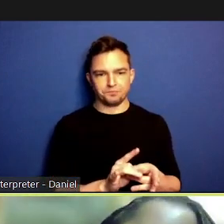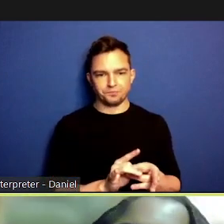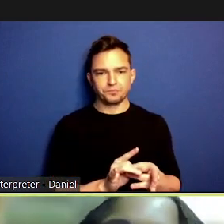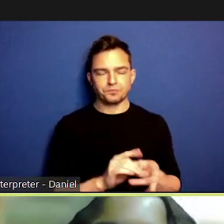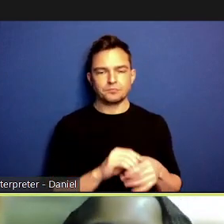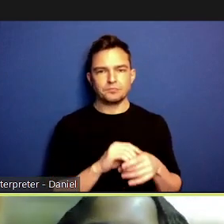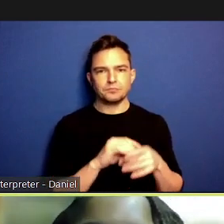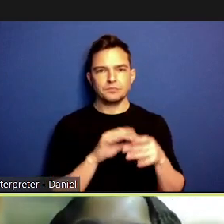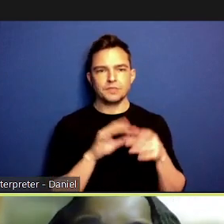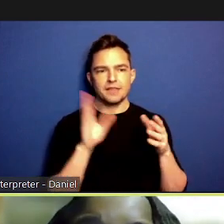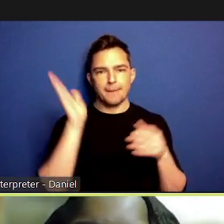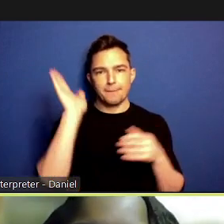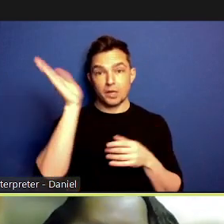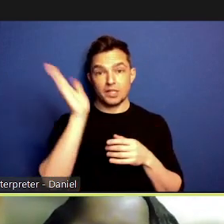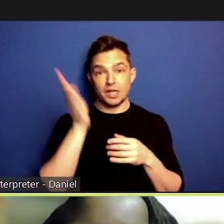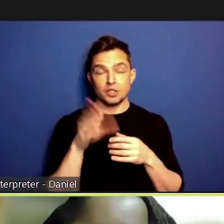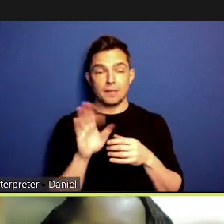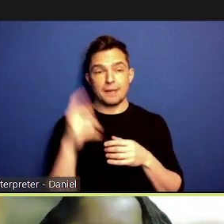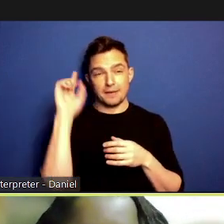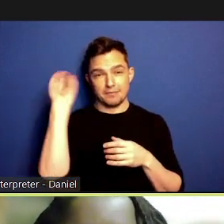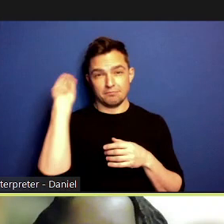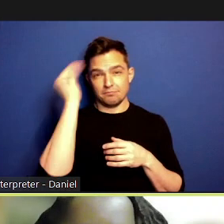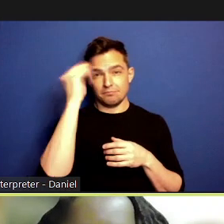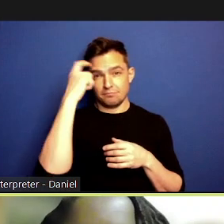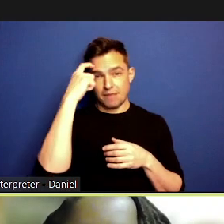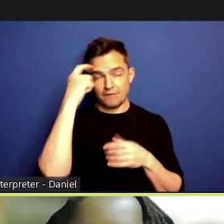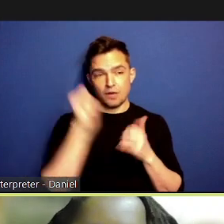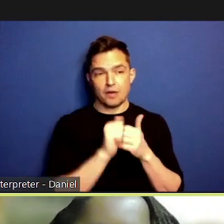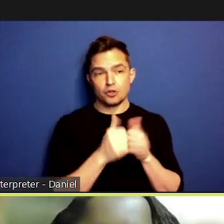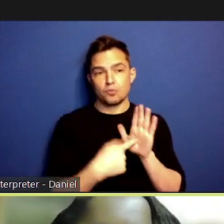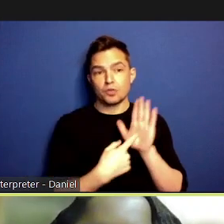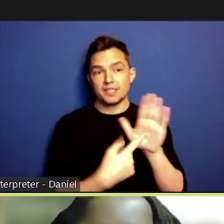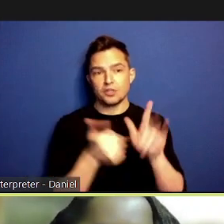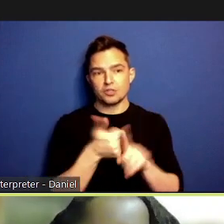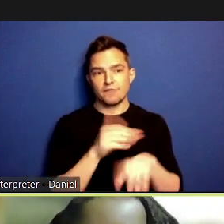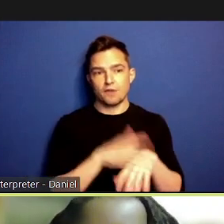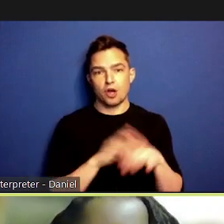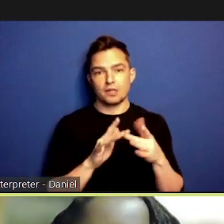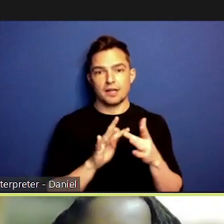presentation to be mindful of how you present online. An anti-oppressive educator would